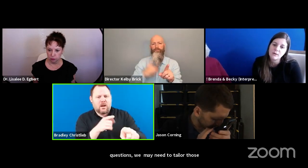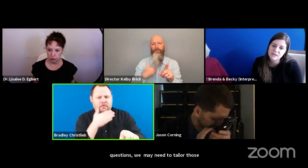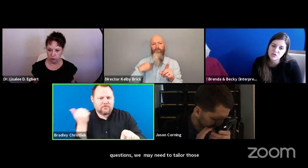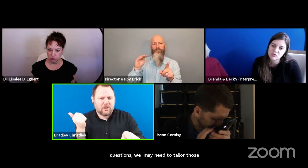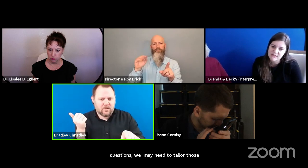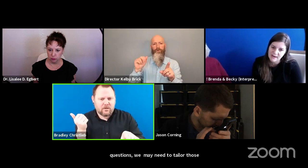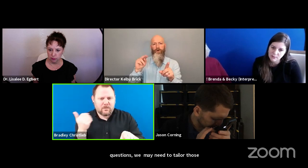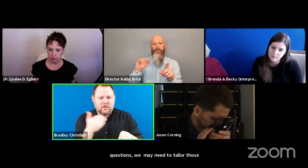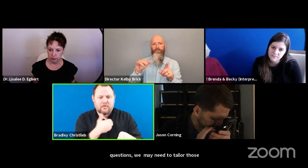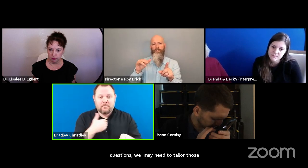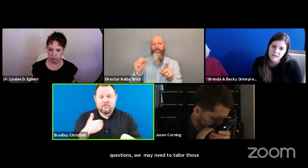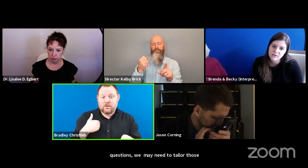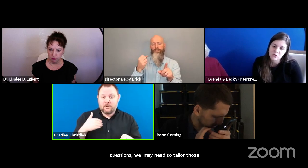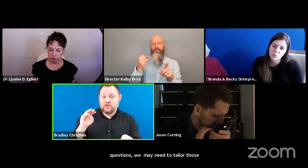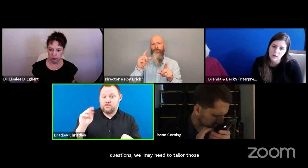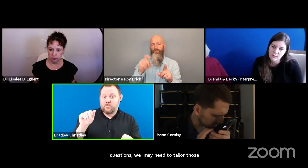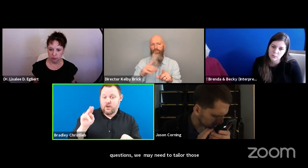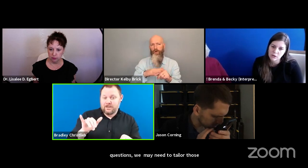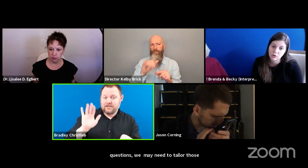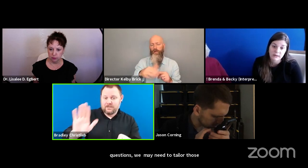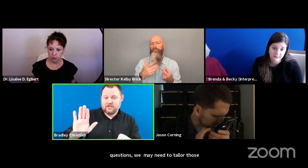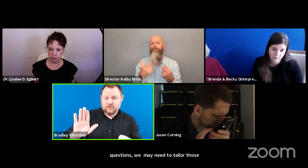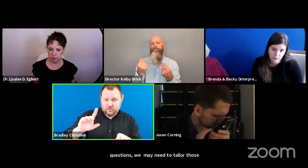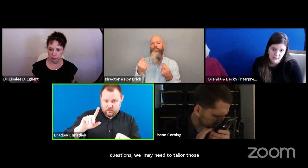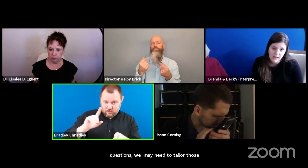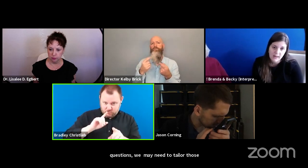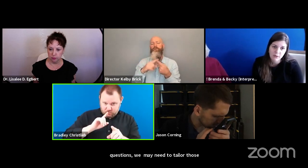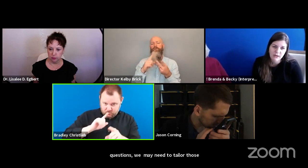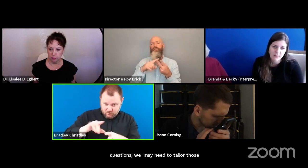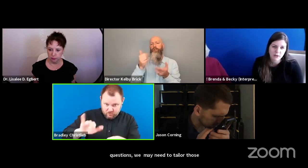We need to drill down into what we're looking for.